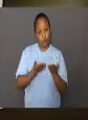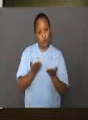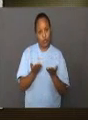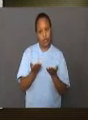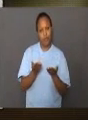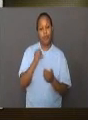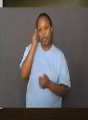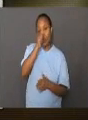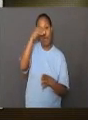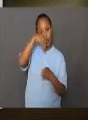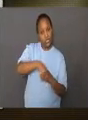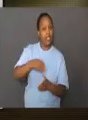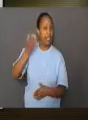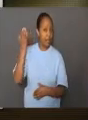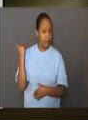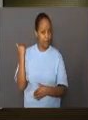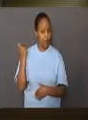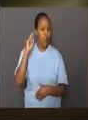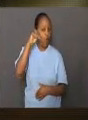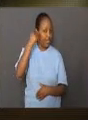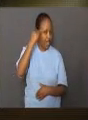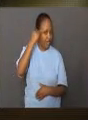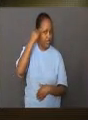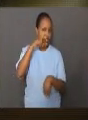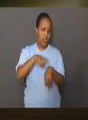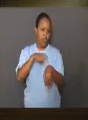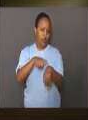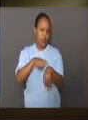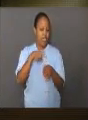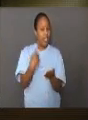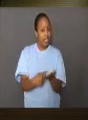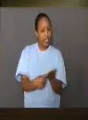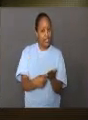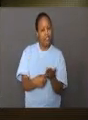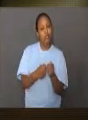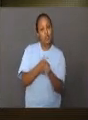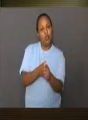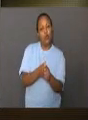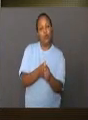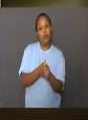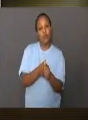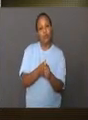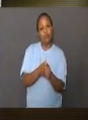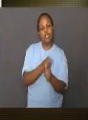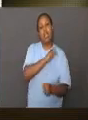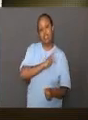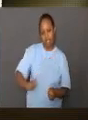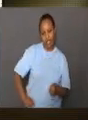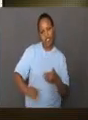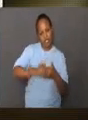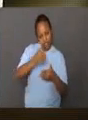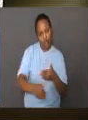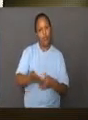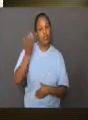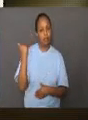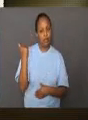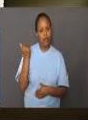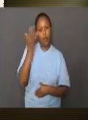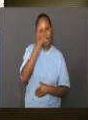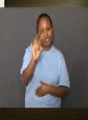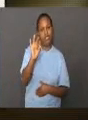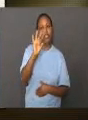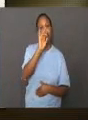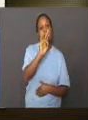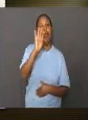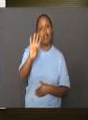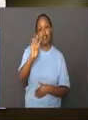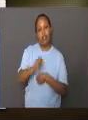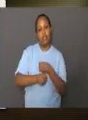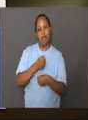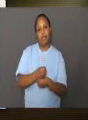ethiopia is the derg regime that followed the overthrow of emperor haile selassie in 1974